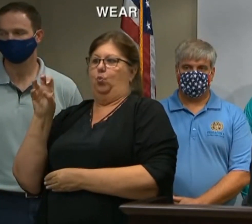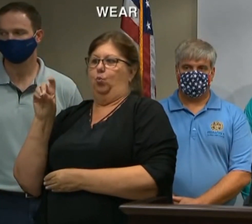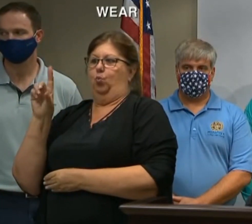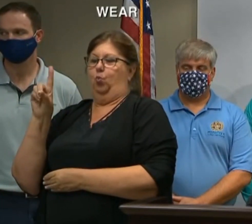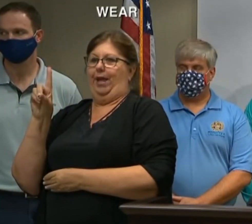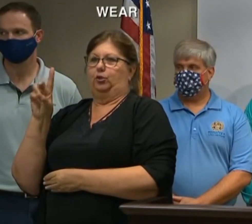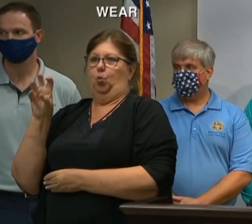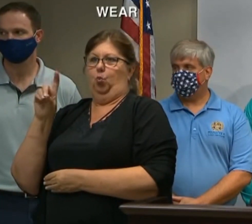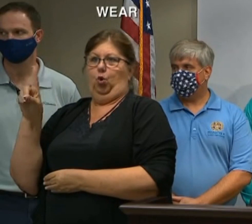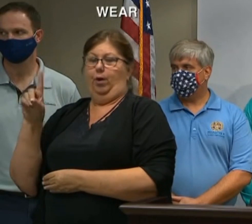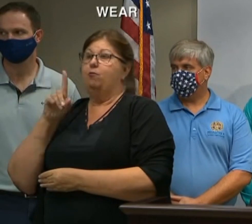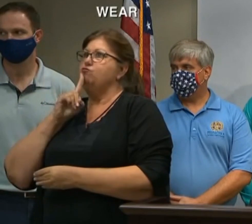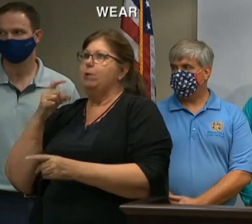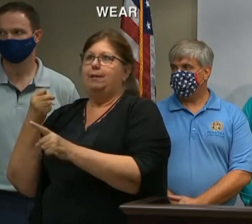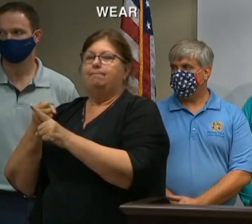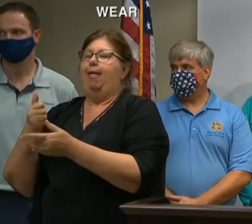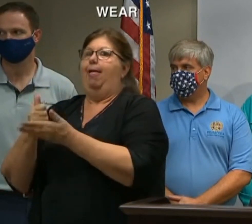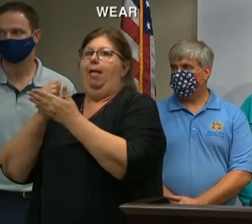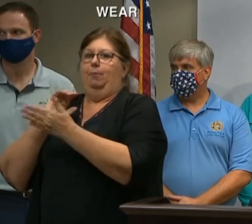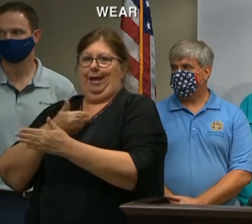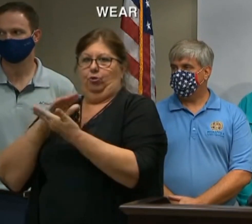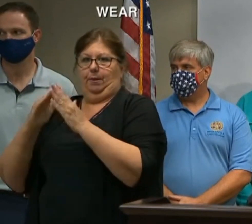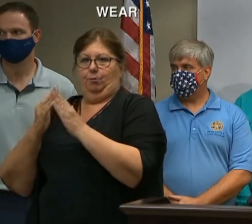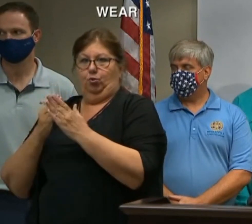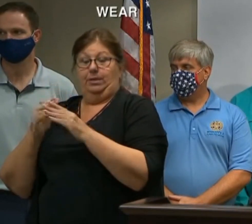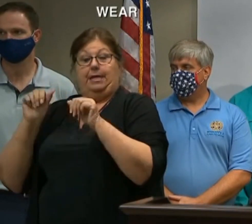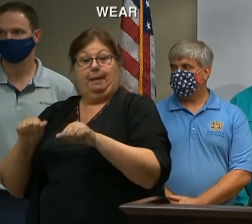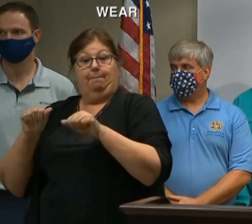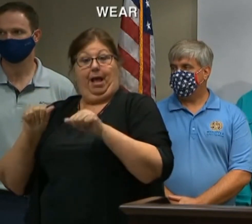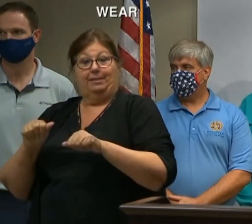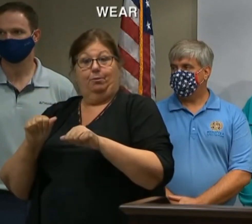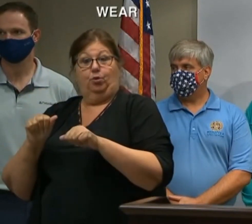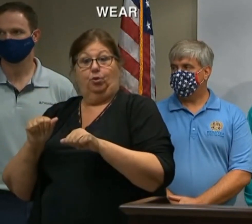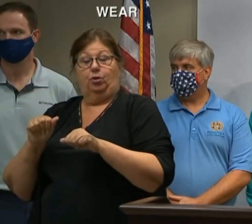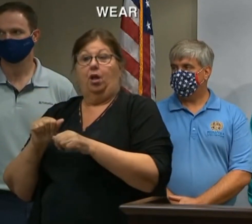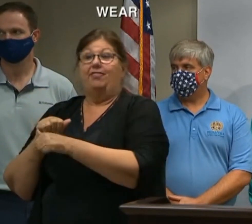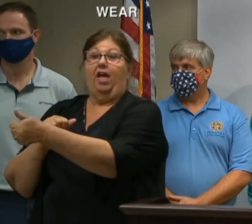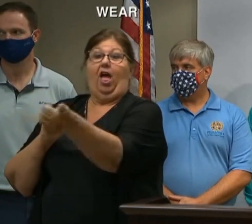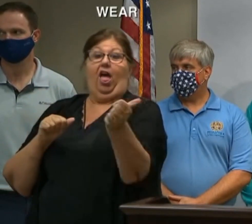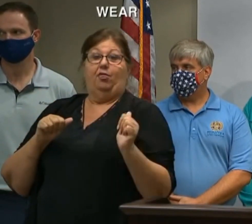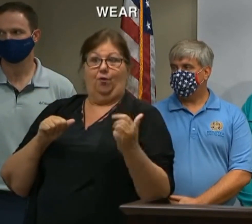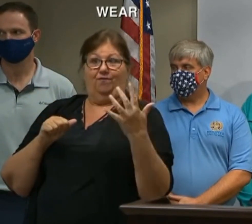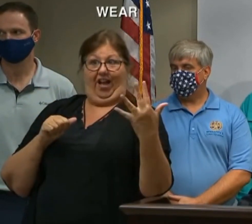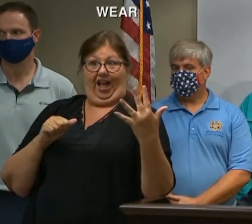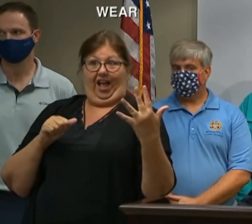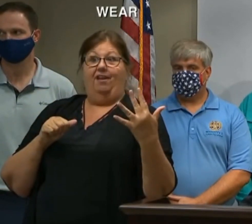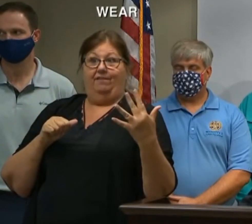is there any way we can get ice to the other distribution sites we only have two that have ice those are the ones that you and